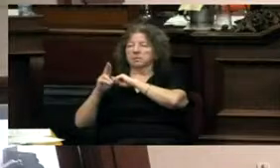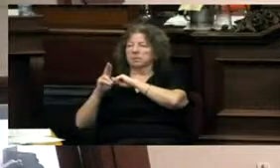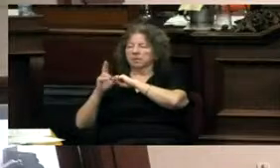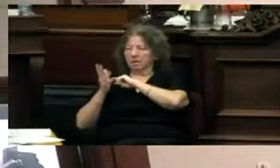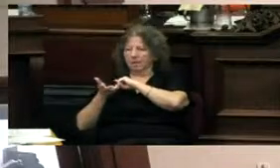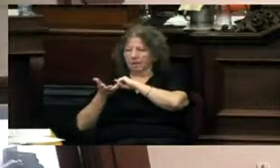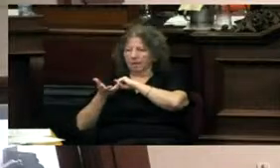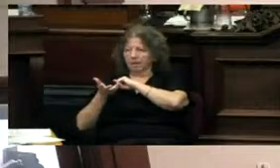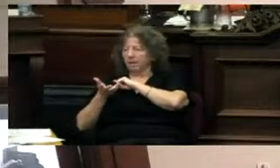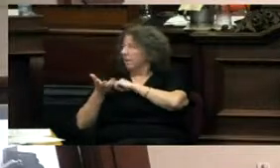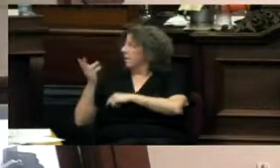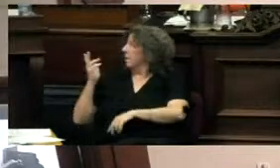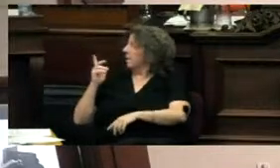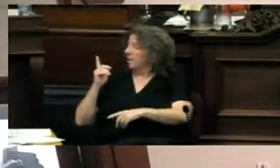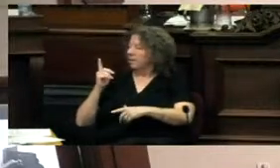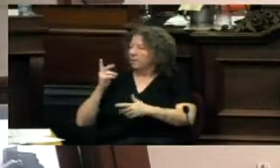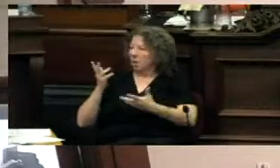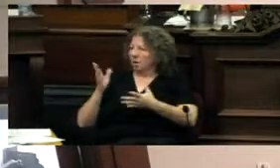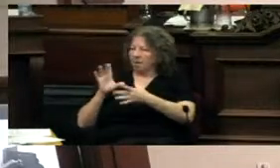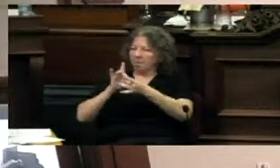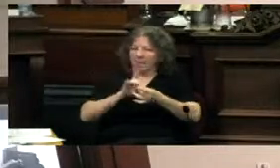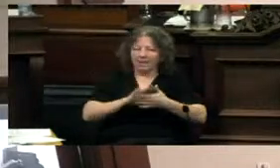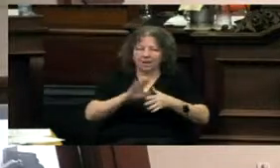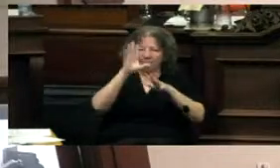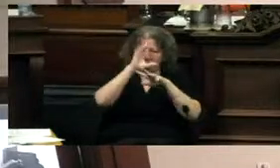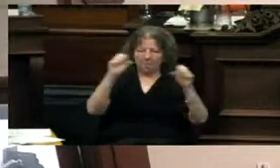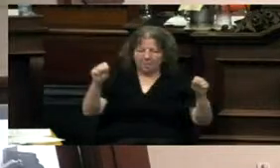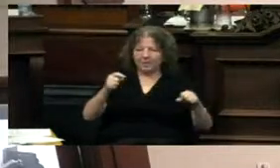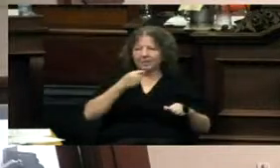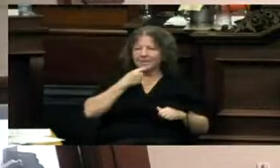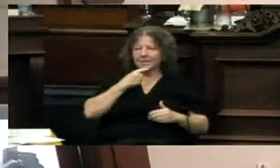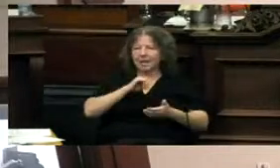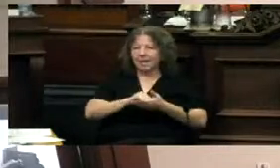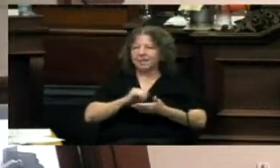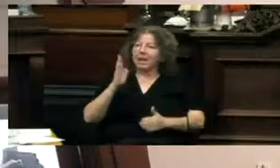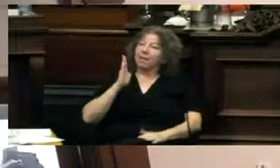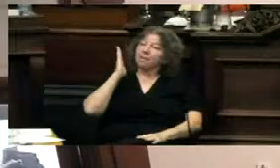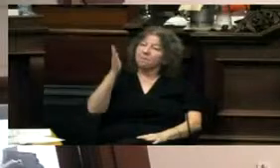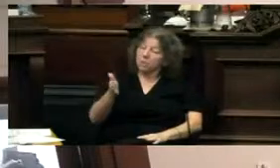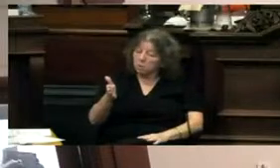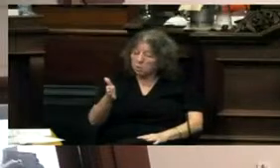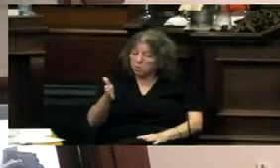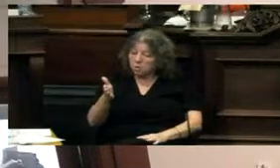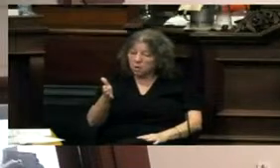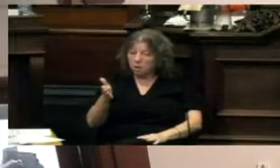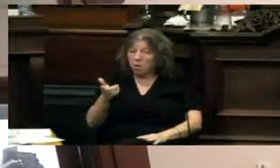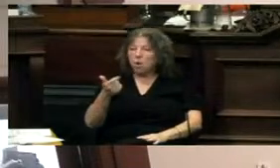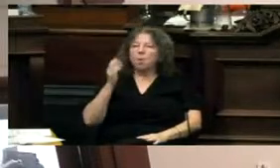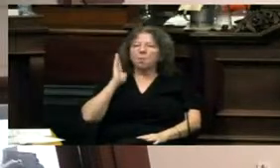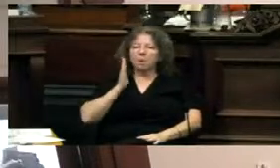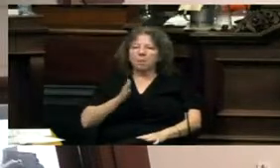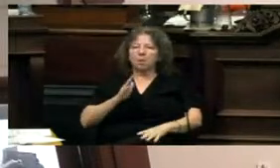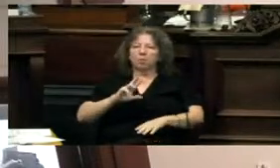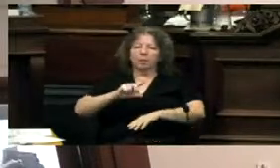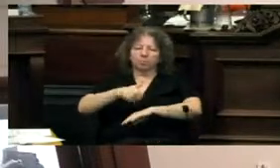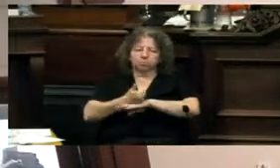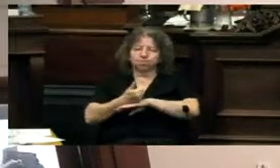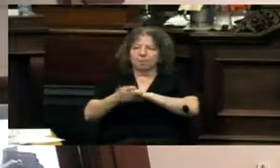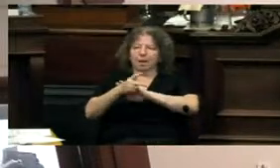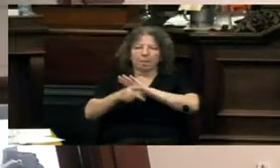Council member. Lupien. Council member. Martin. So, based on the